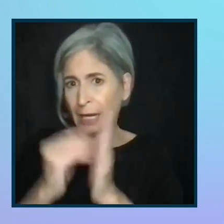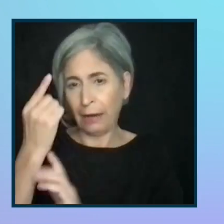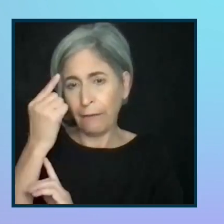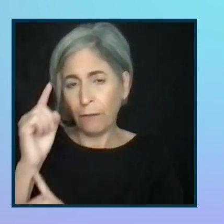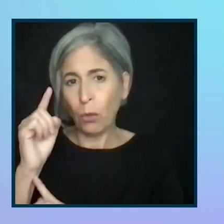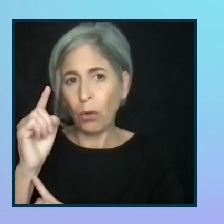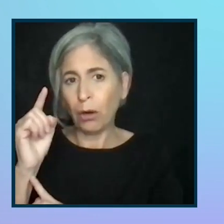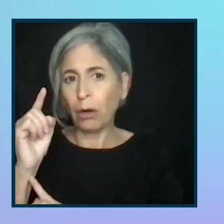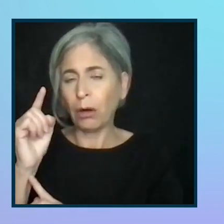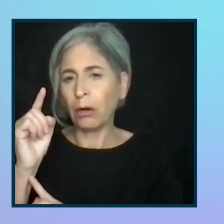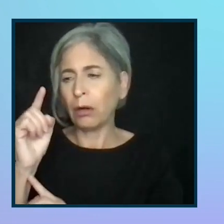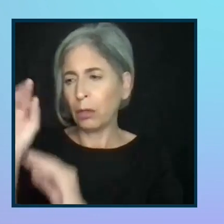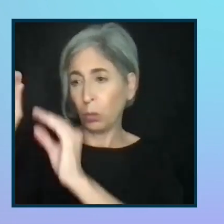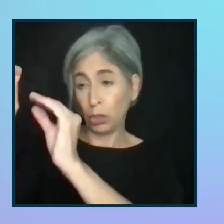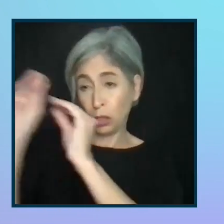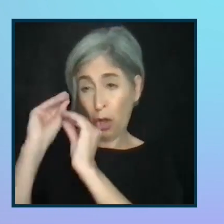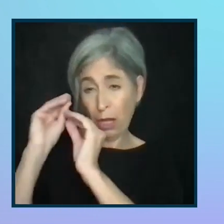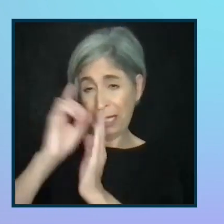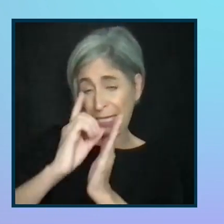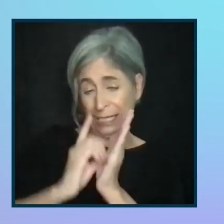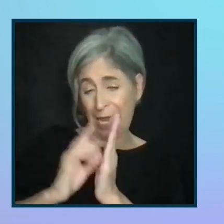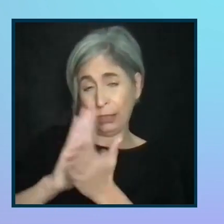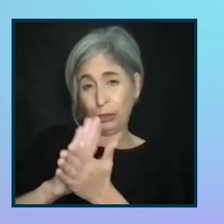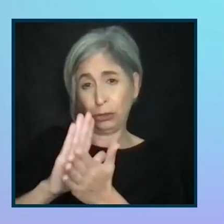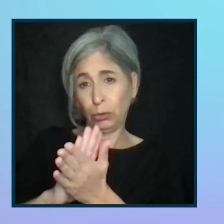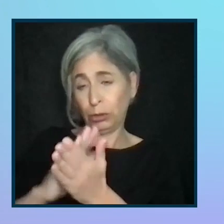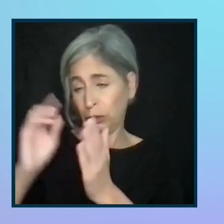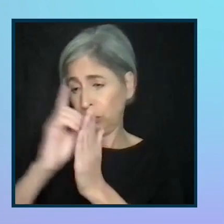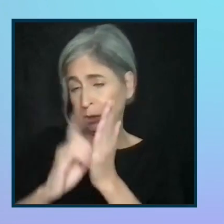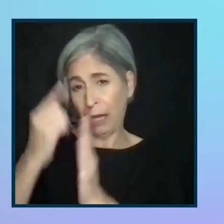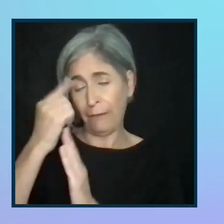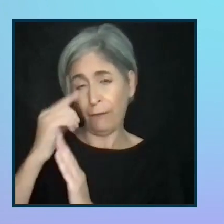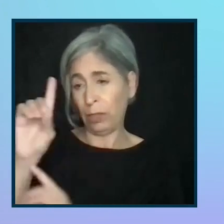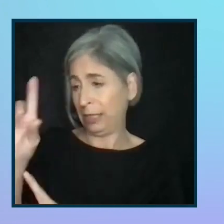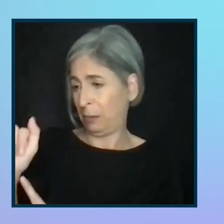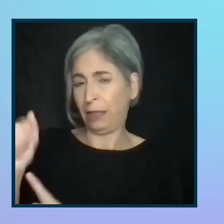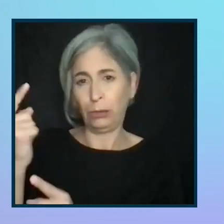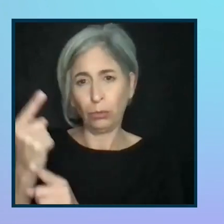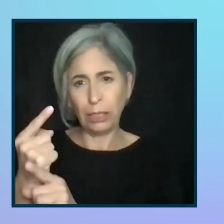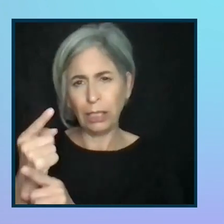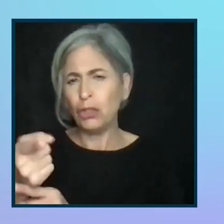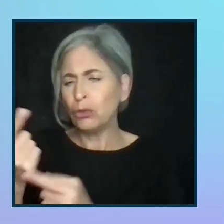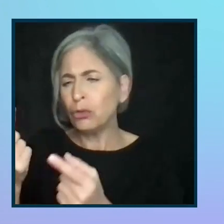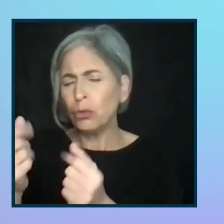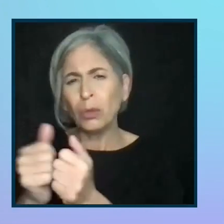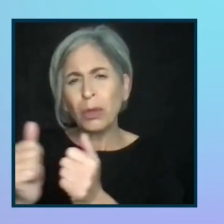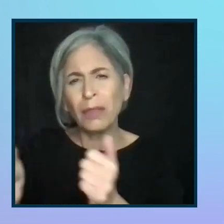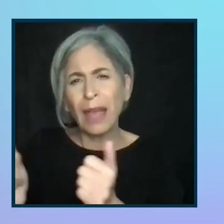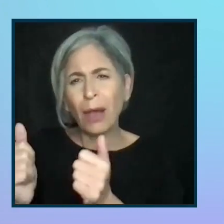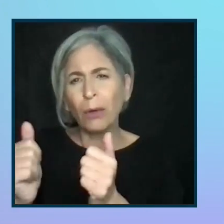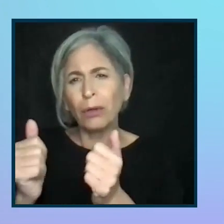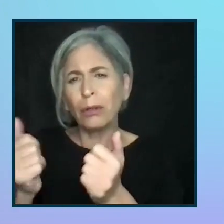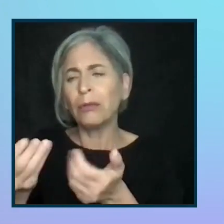'Cause we're taught in design schools to design for disability, right? You are doing so without author a problem.